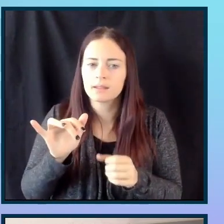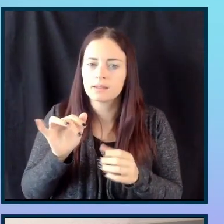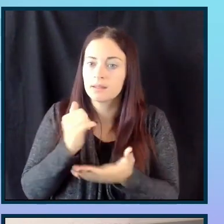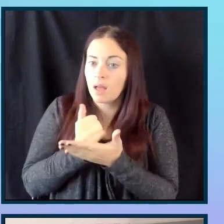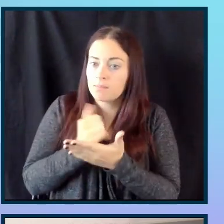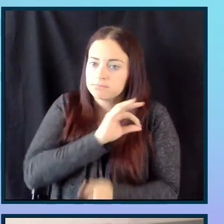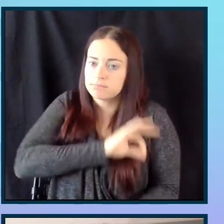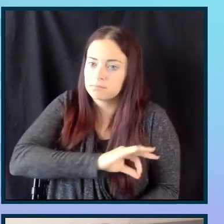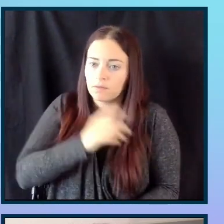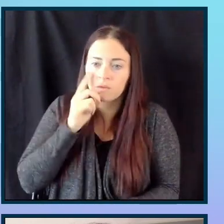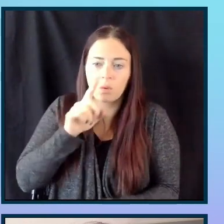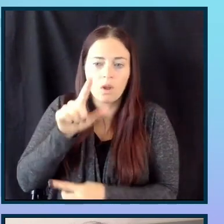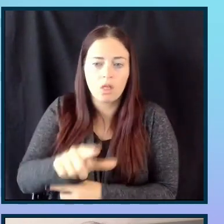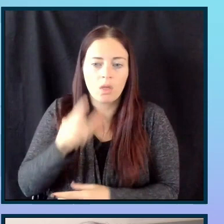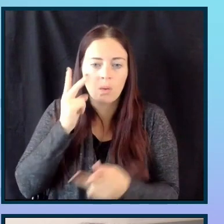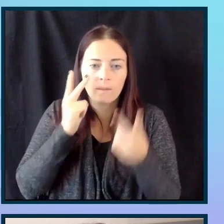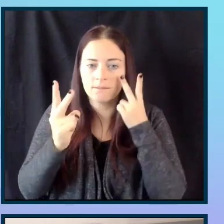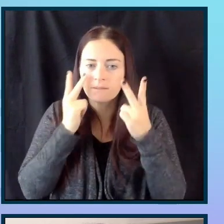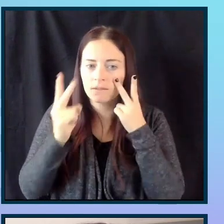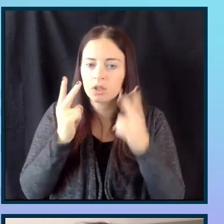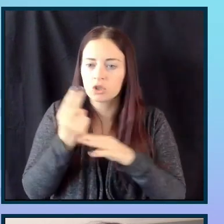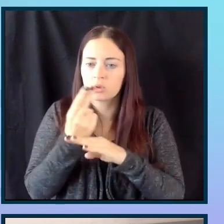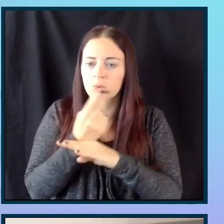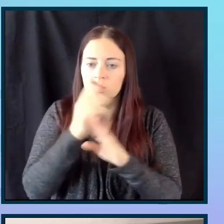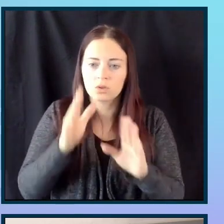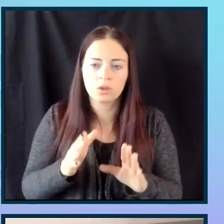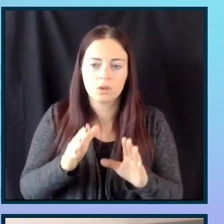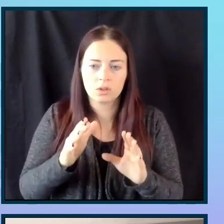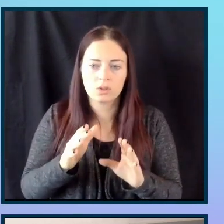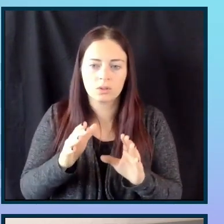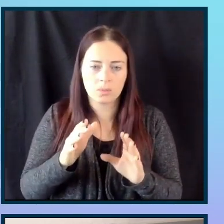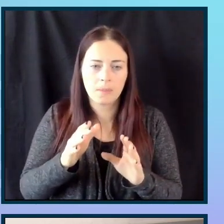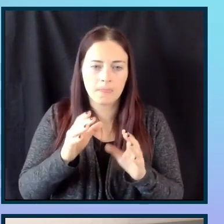who may struggle a little bit more with the visuals on the page.